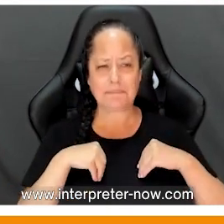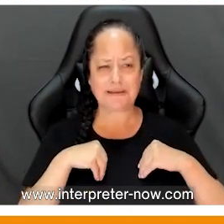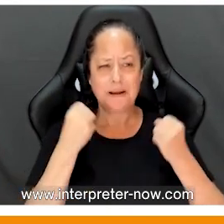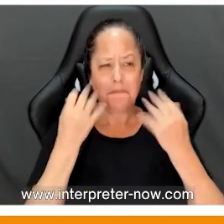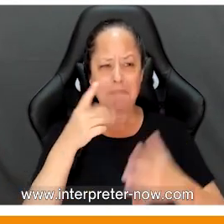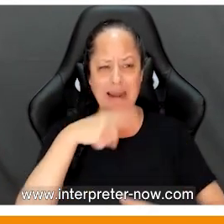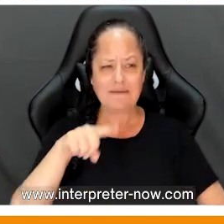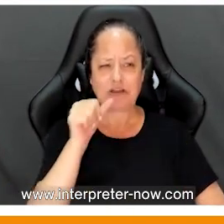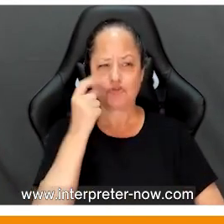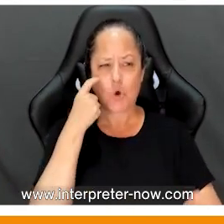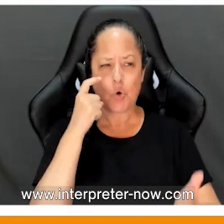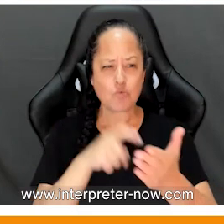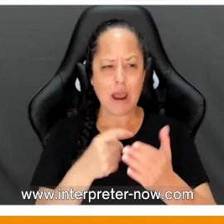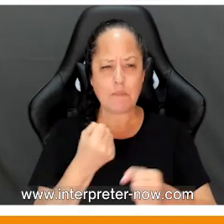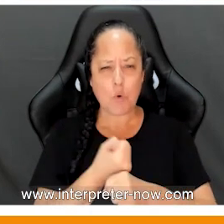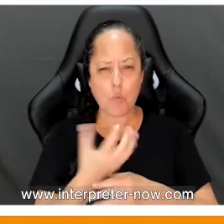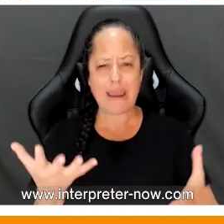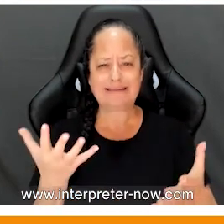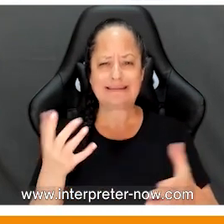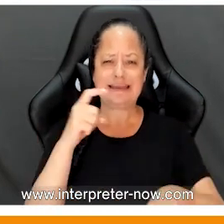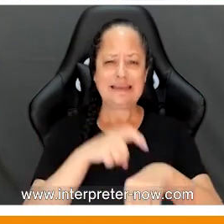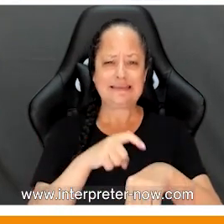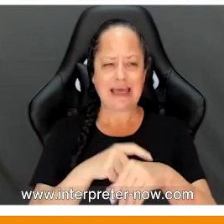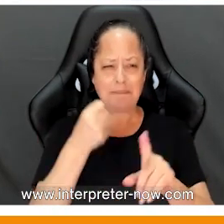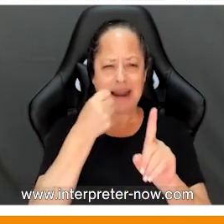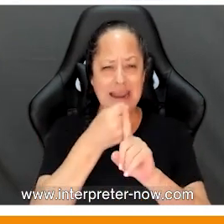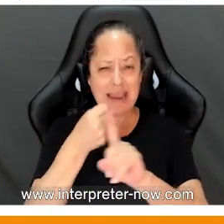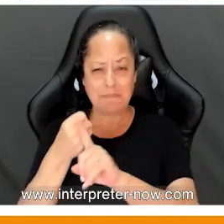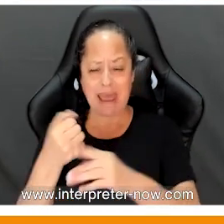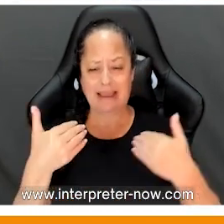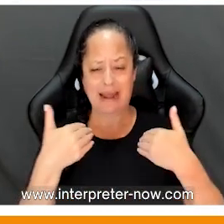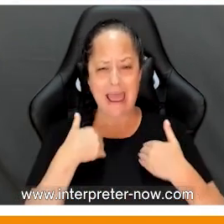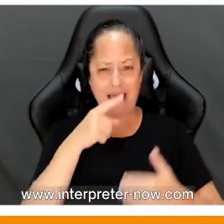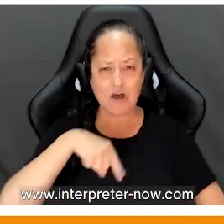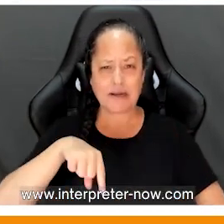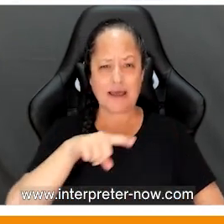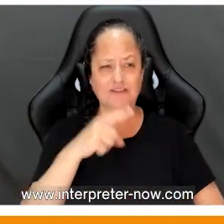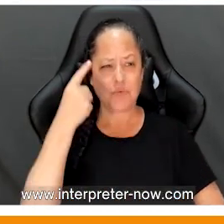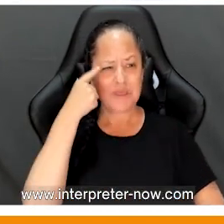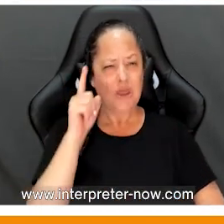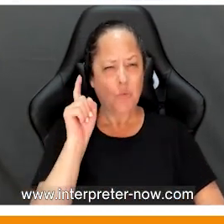I thought I had to do all this to be accepted. Many of us don't recognize that we're even wasting this much time and how much of an